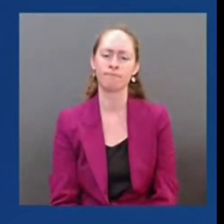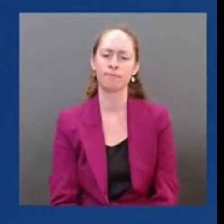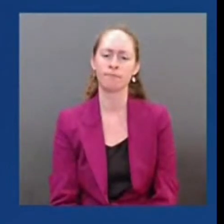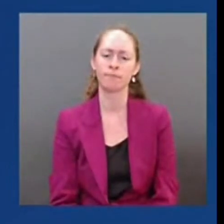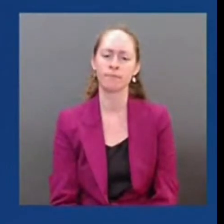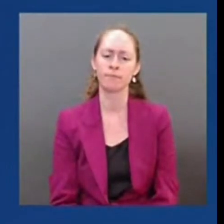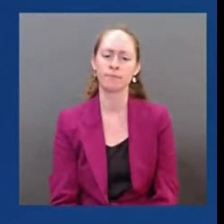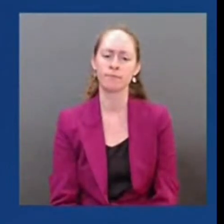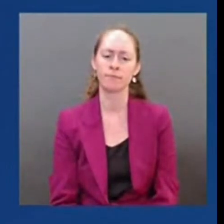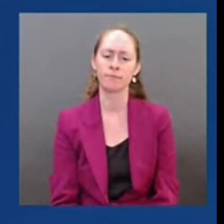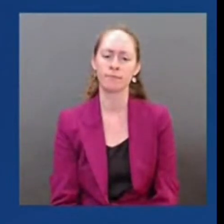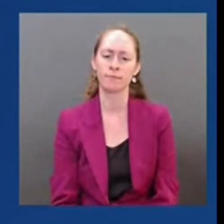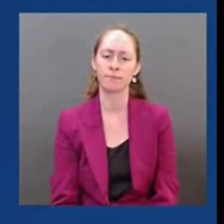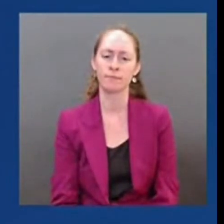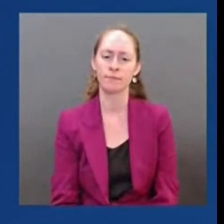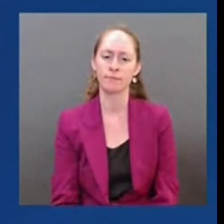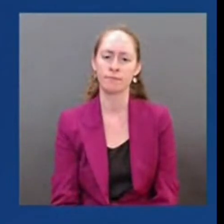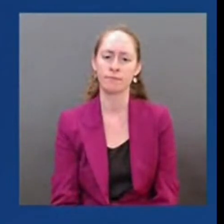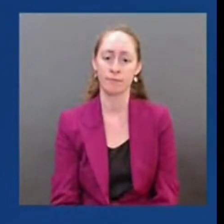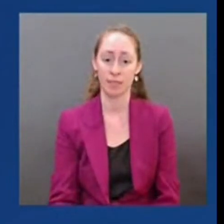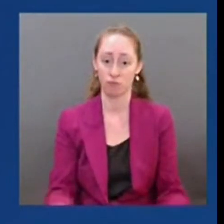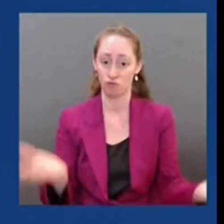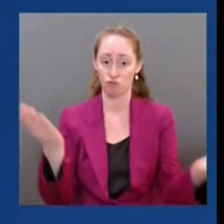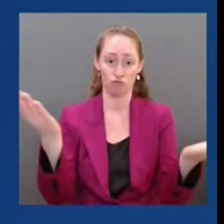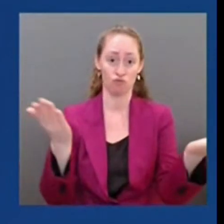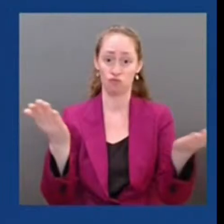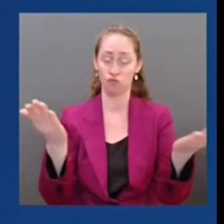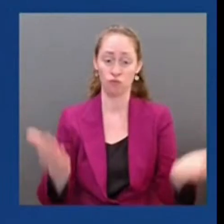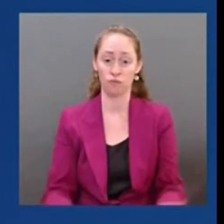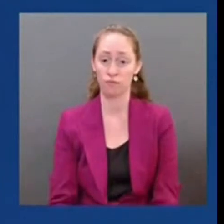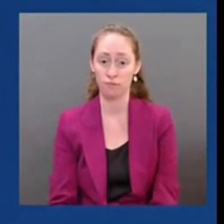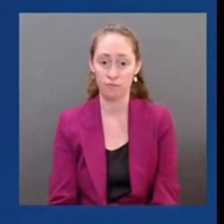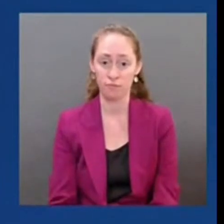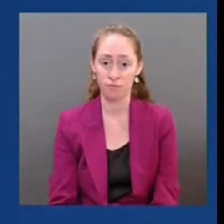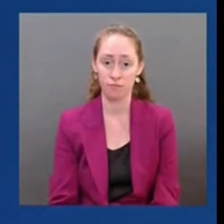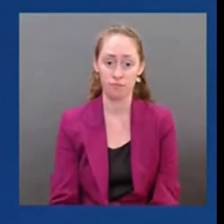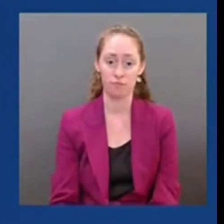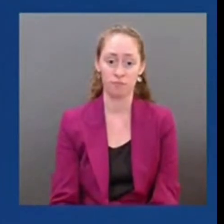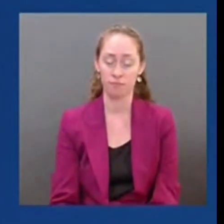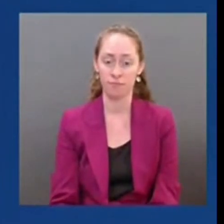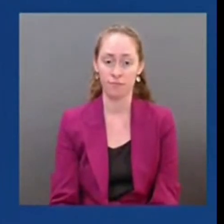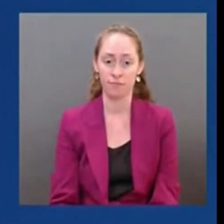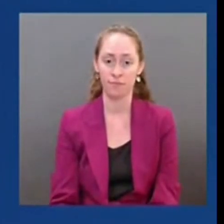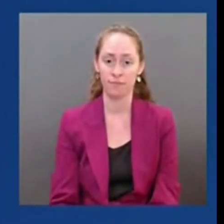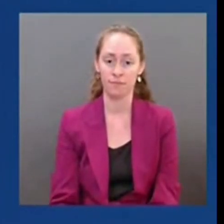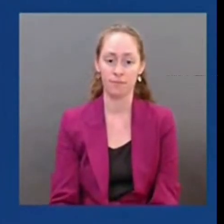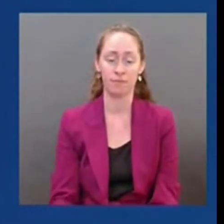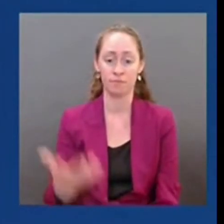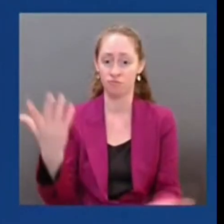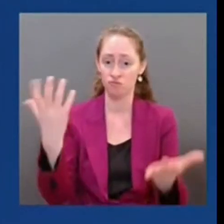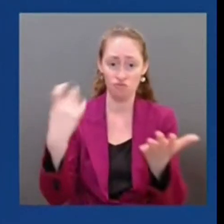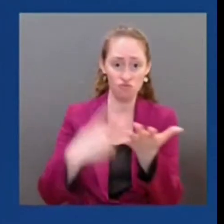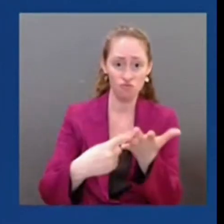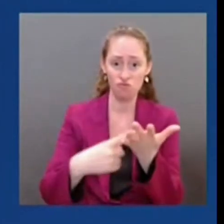FIGHT THE VIRUS?